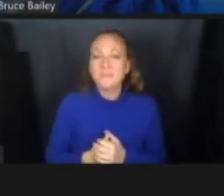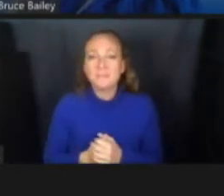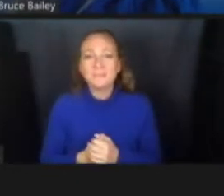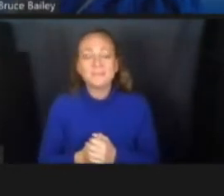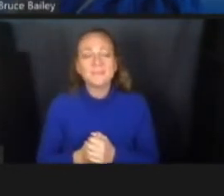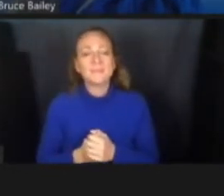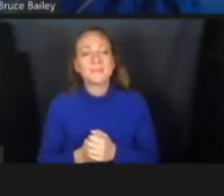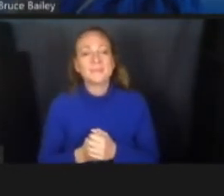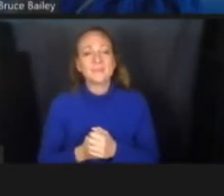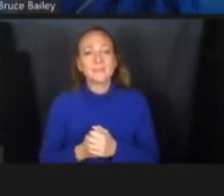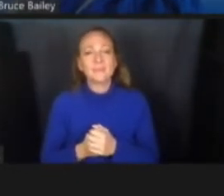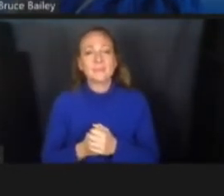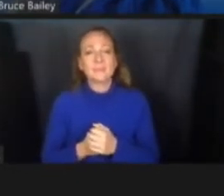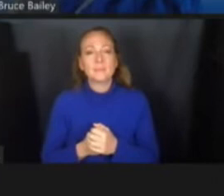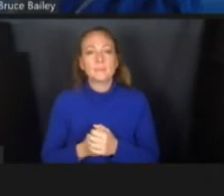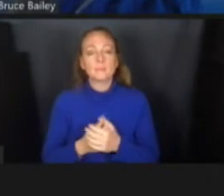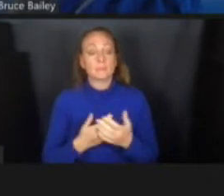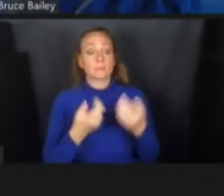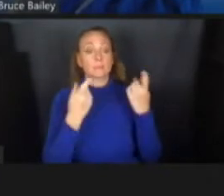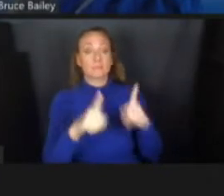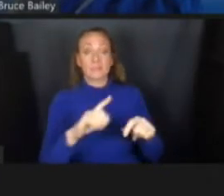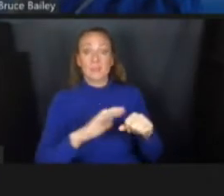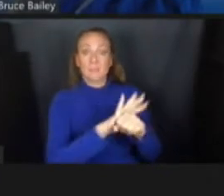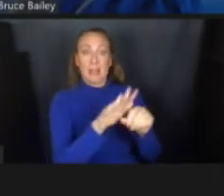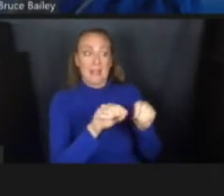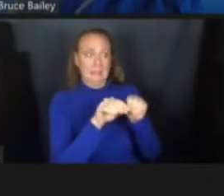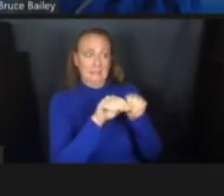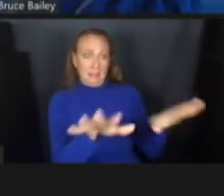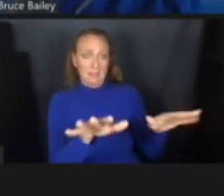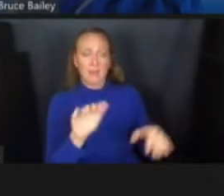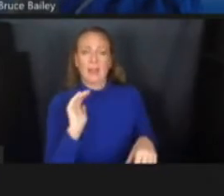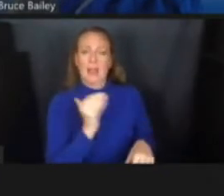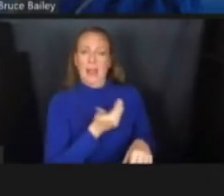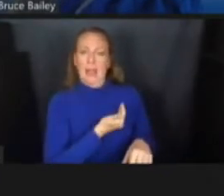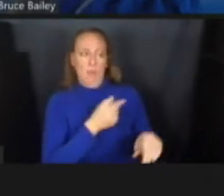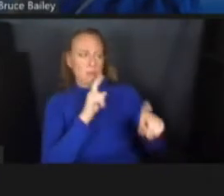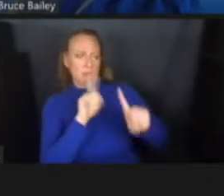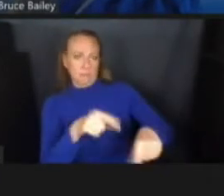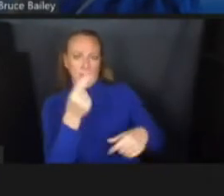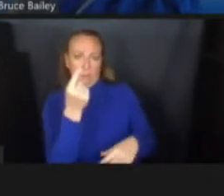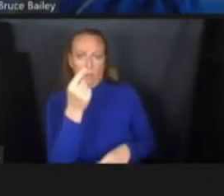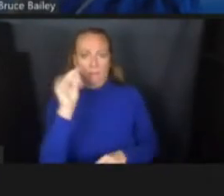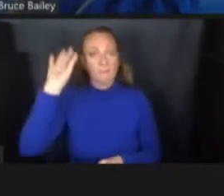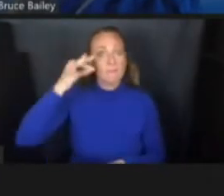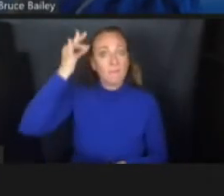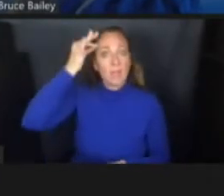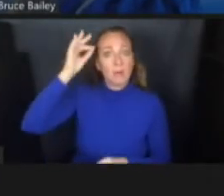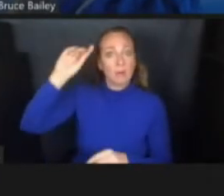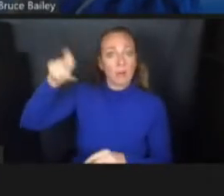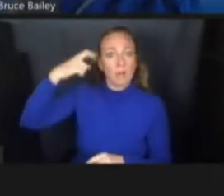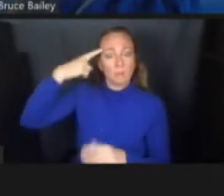In response to the pandemic, most if not all of the federal government started full-time telework.